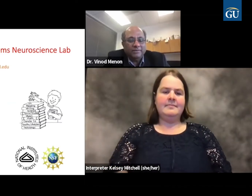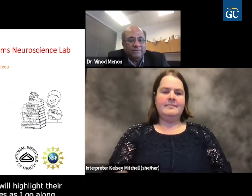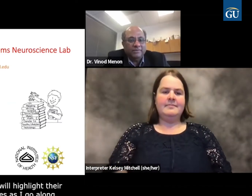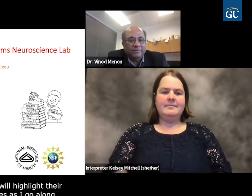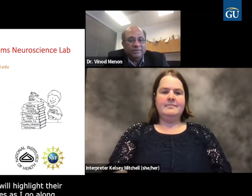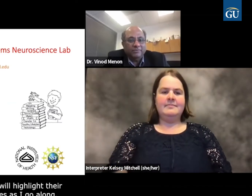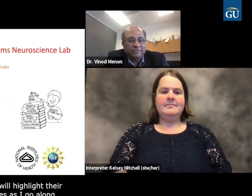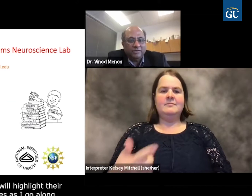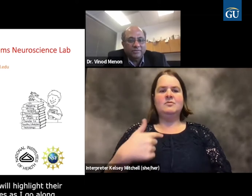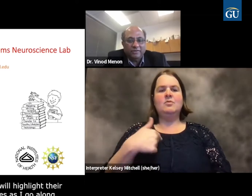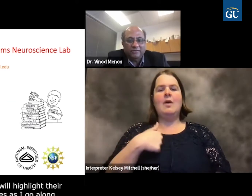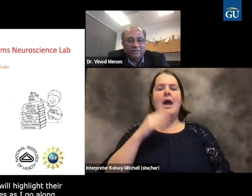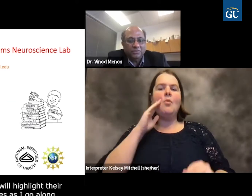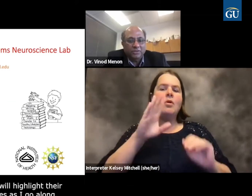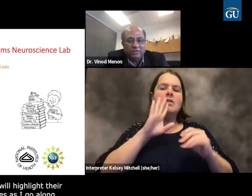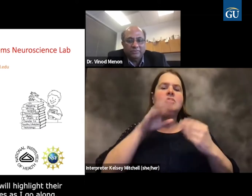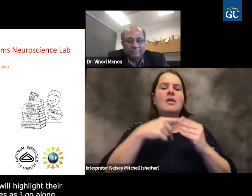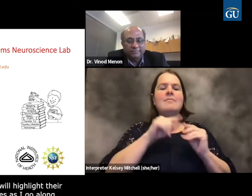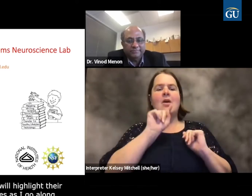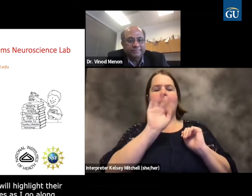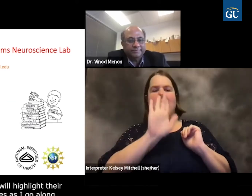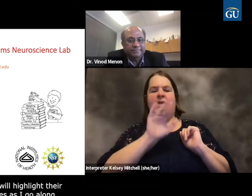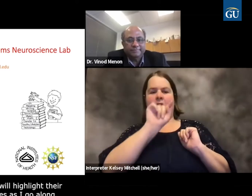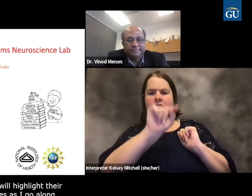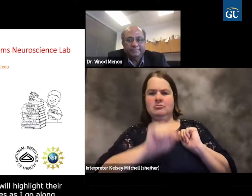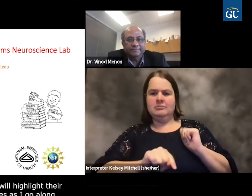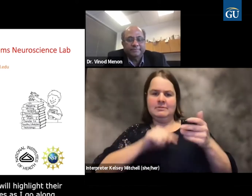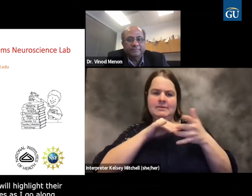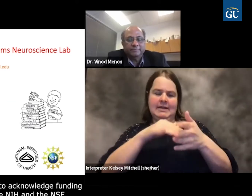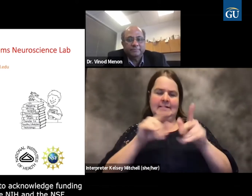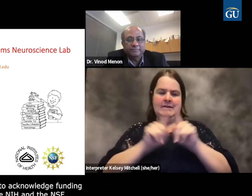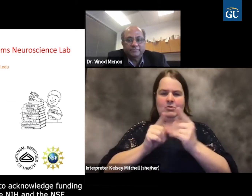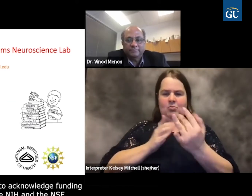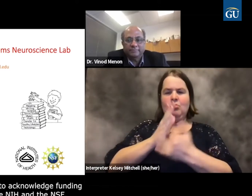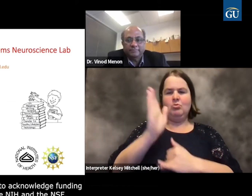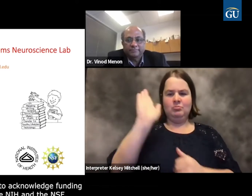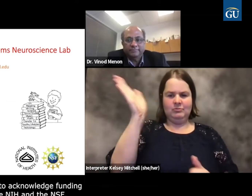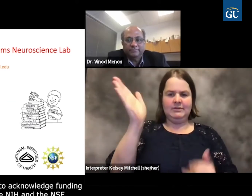and i will highlight their studies as i go along